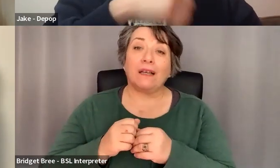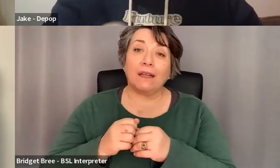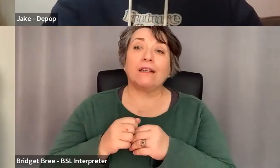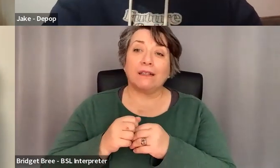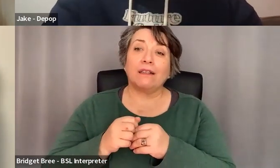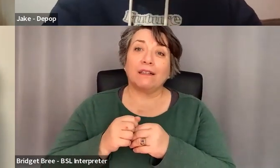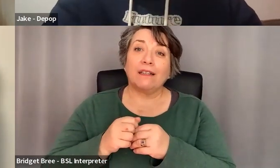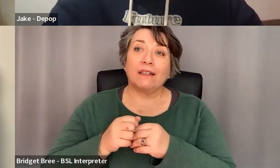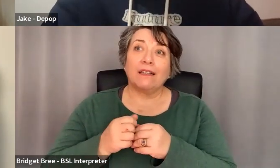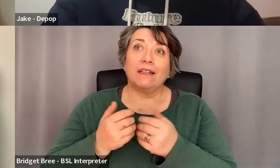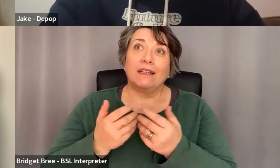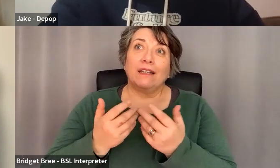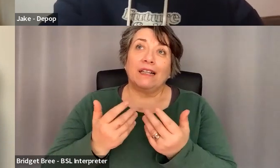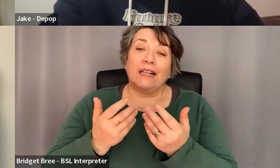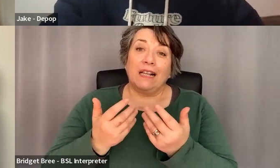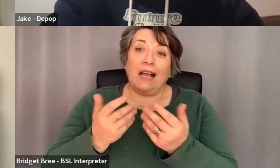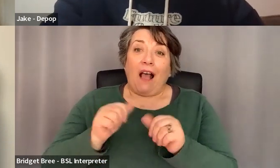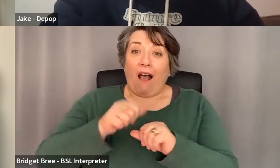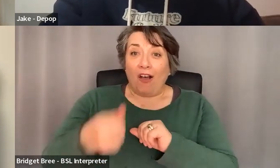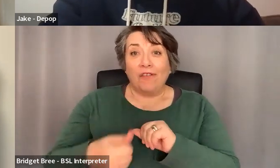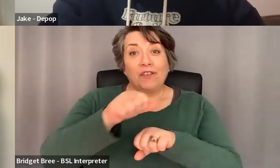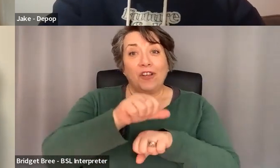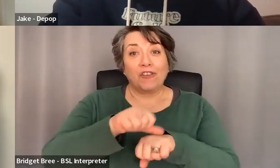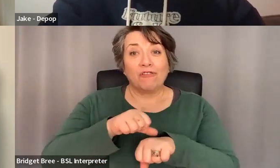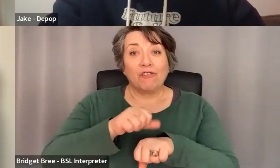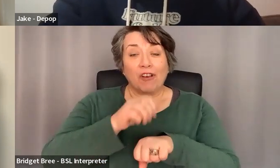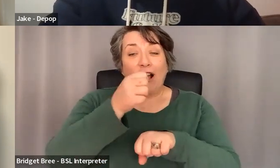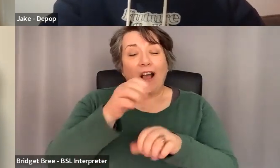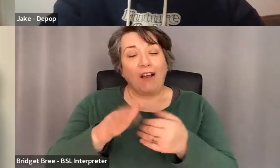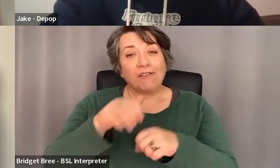Particularly this side of Christmas. We've seen quite an uptake in more attendance in